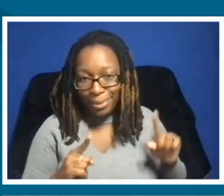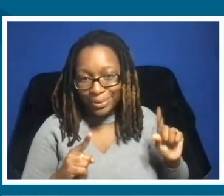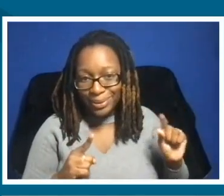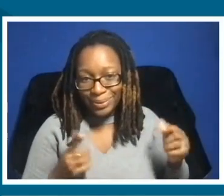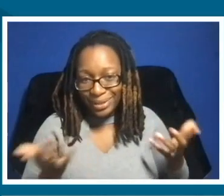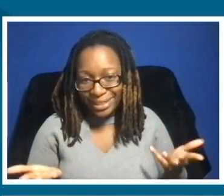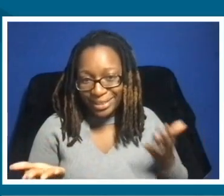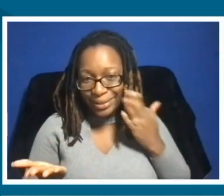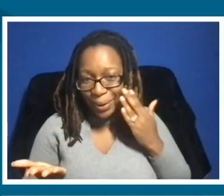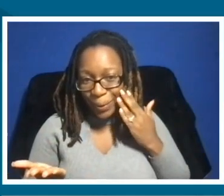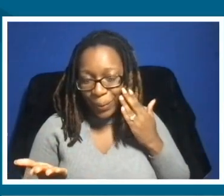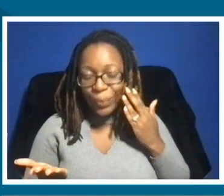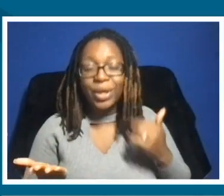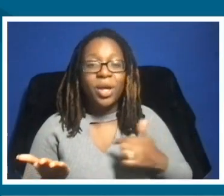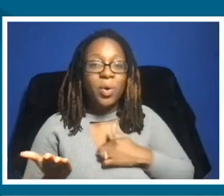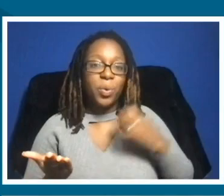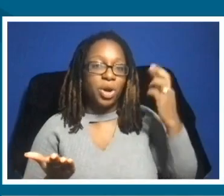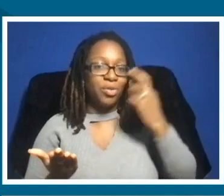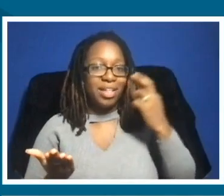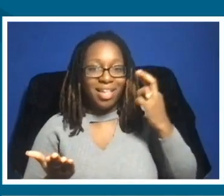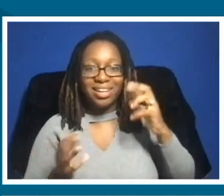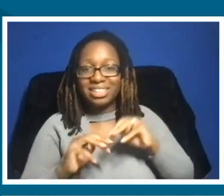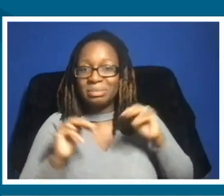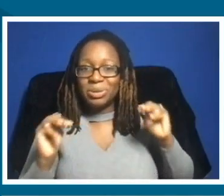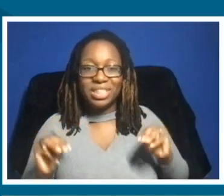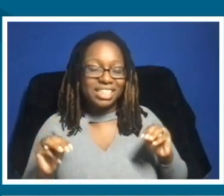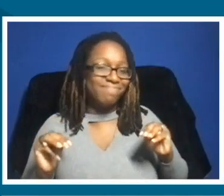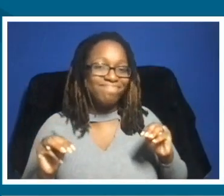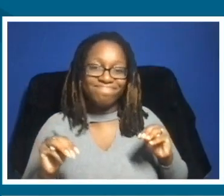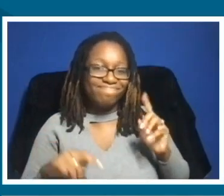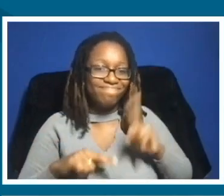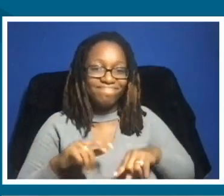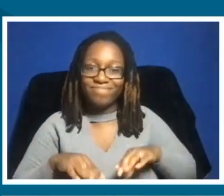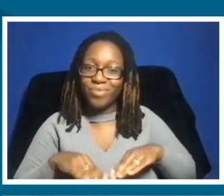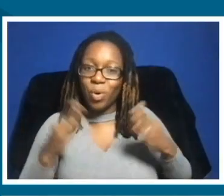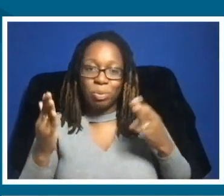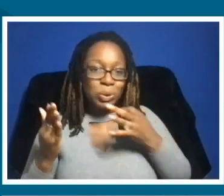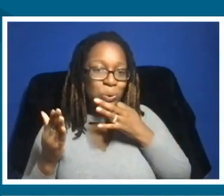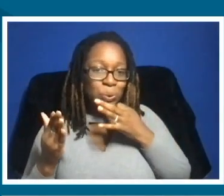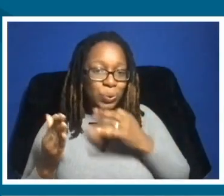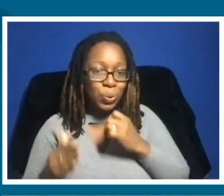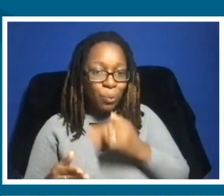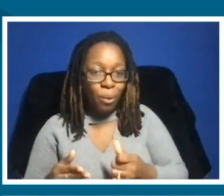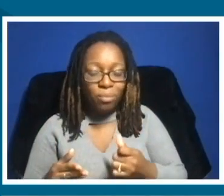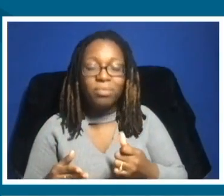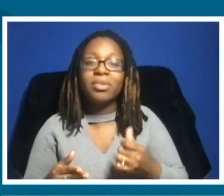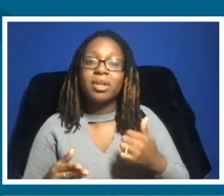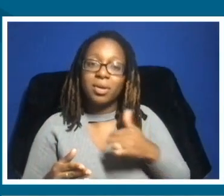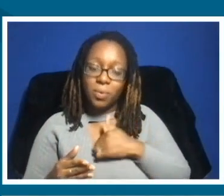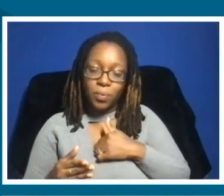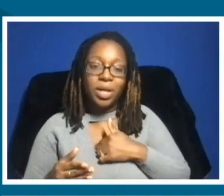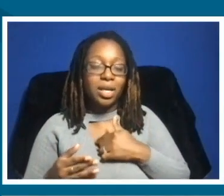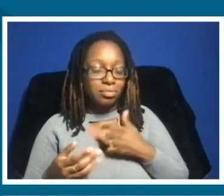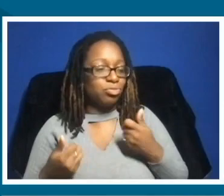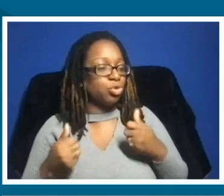we realized that the museum was just not going to be able to open anytime soon